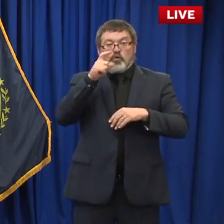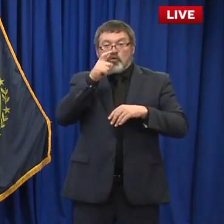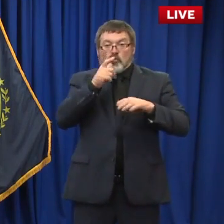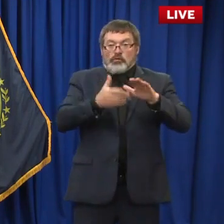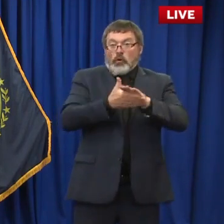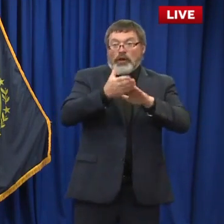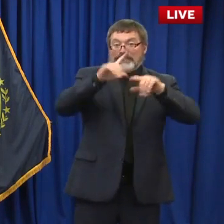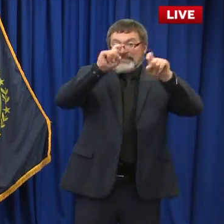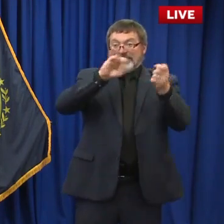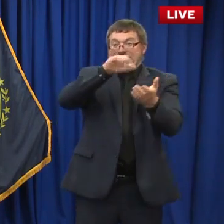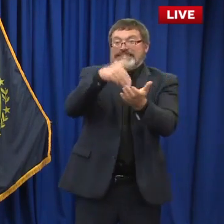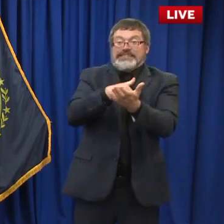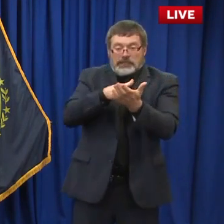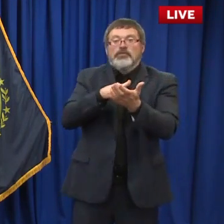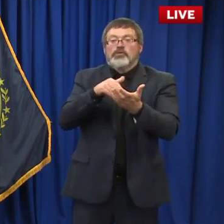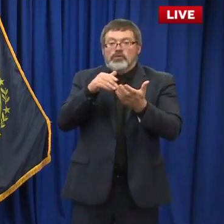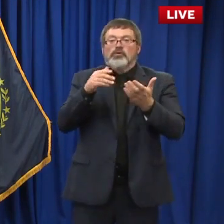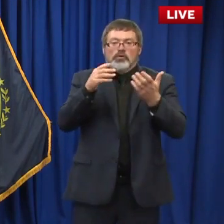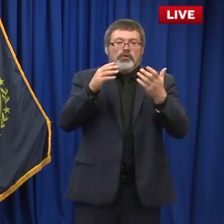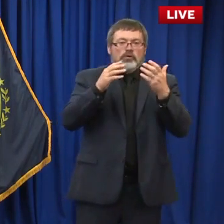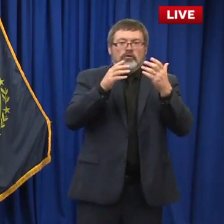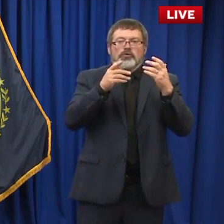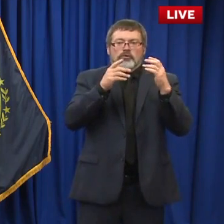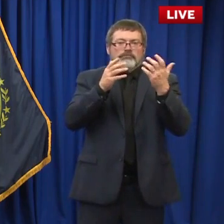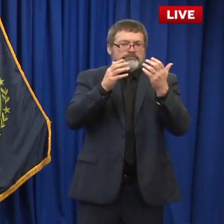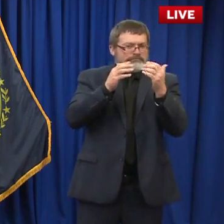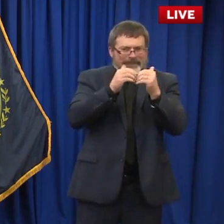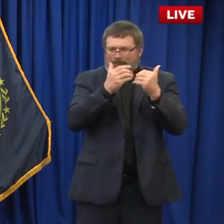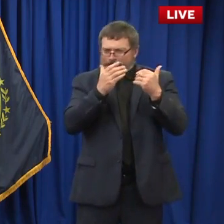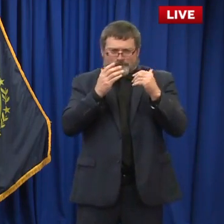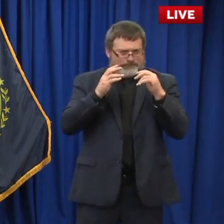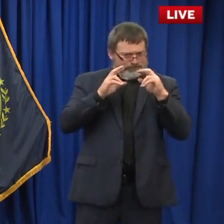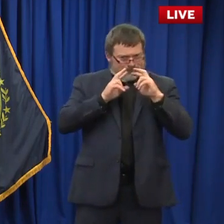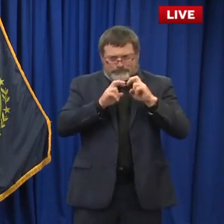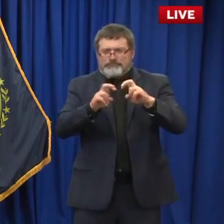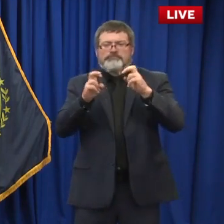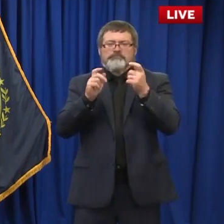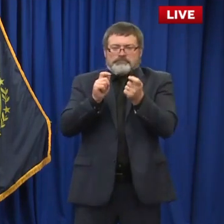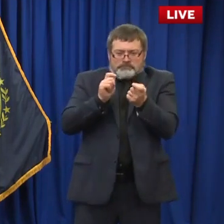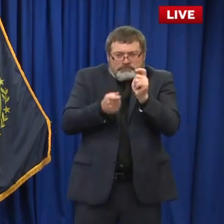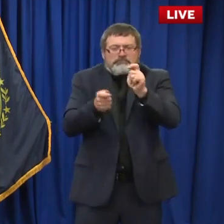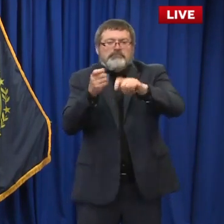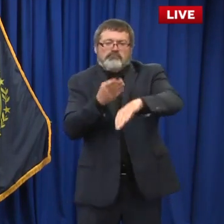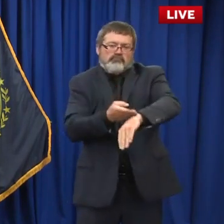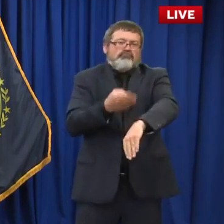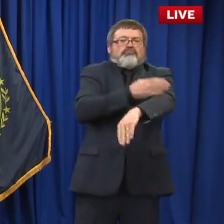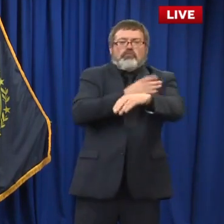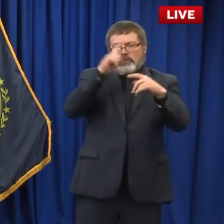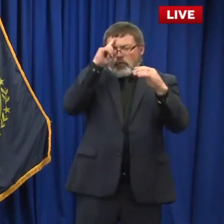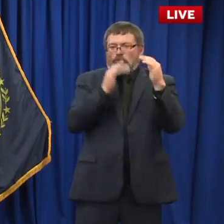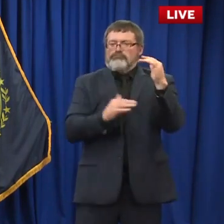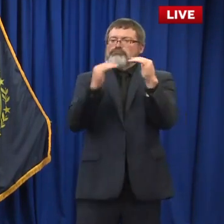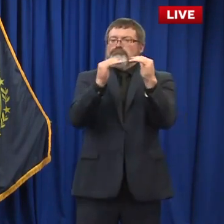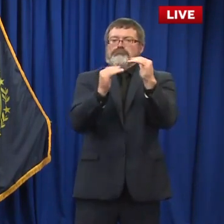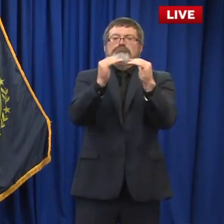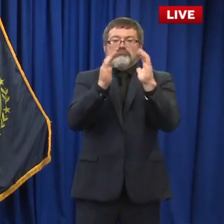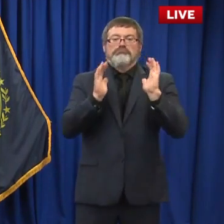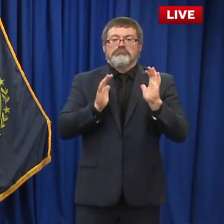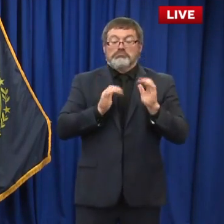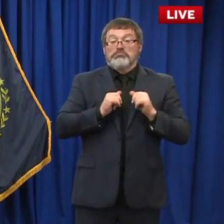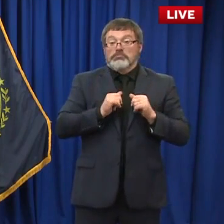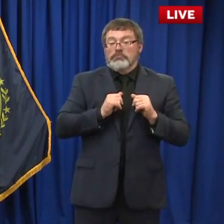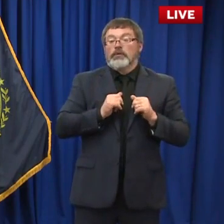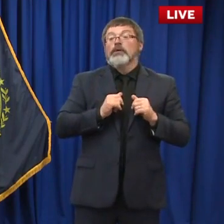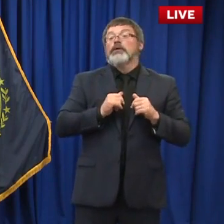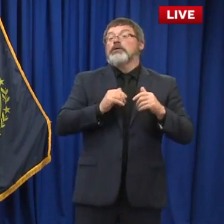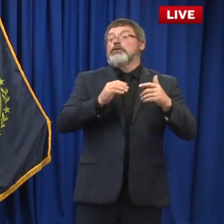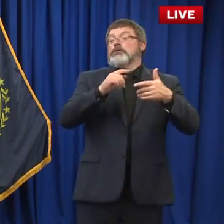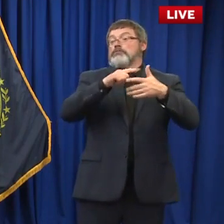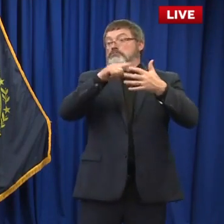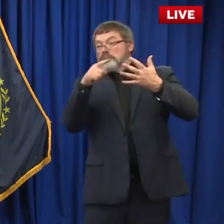THAT PROCESS TO BE ABLE TO -- BE WILLING TO GIVE THAT INFORMATION AND DATA SO WE CAN USE IT, I THINK IN A ROBUST AND PROVIDE DUCK TIFFANY EDDY WAVE.